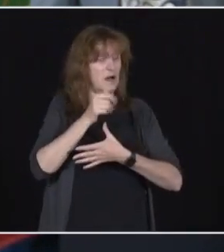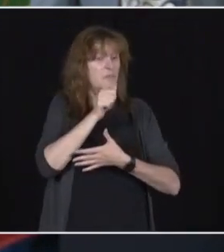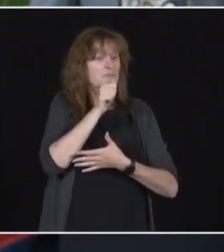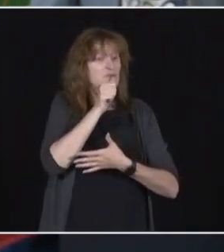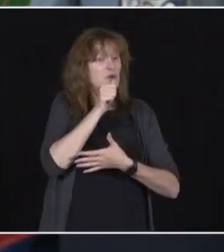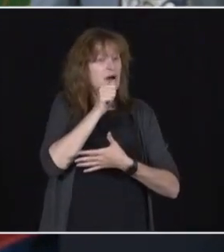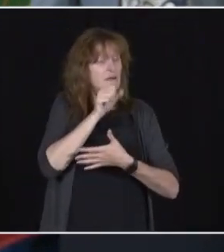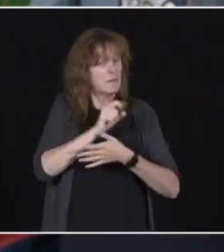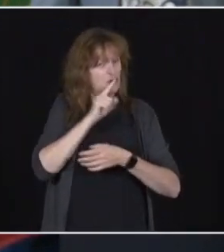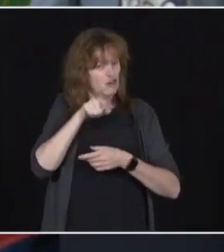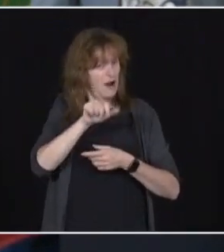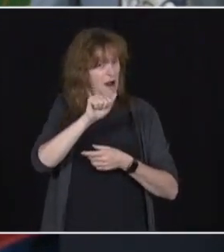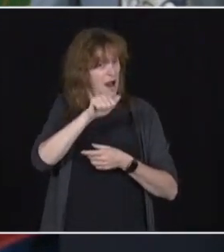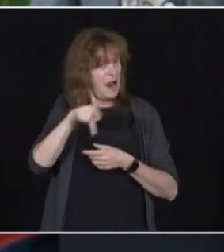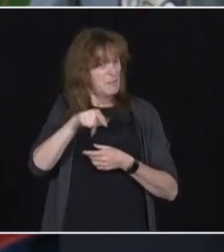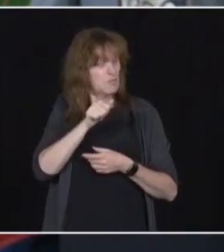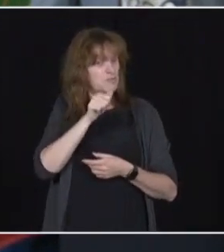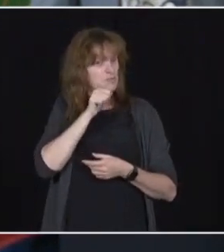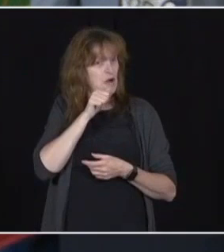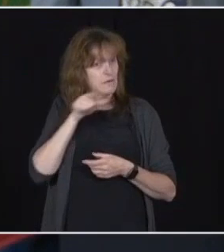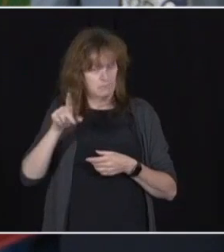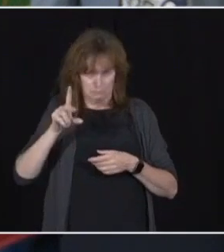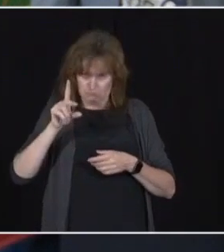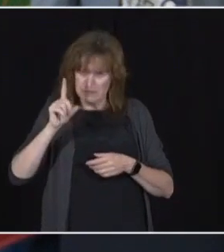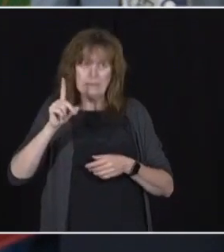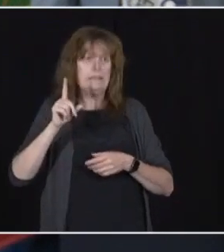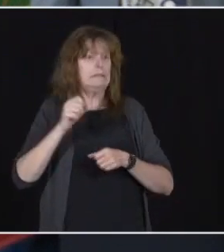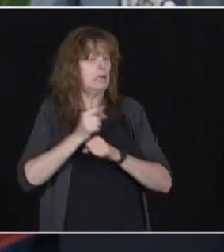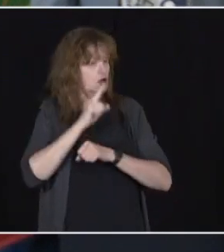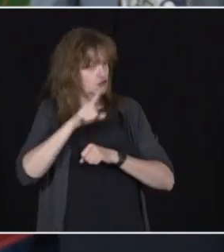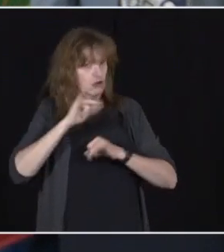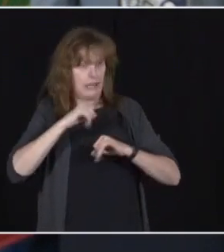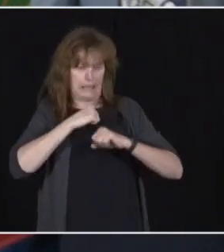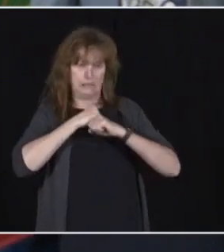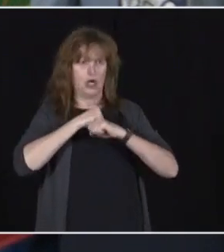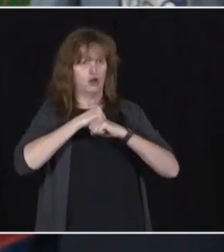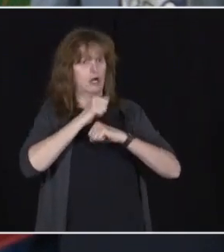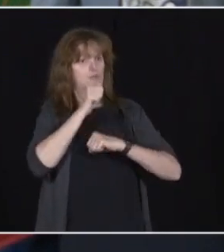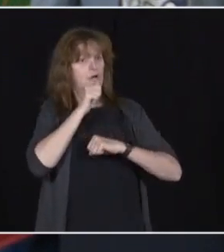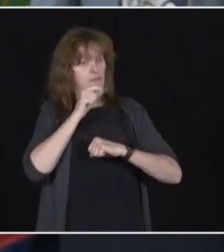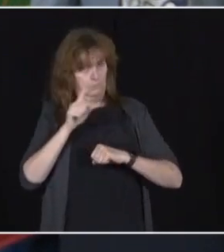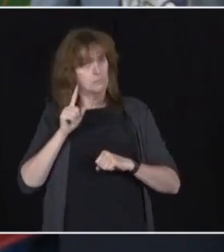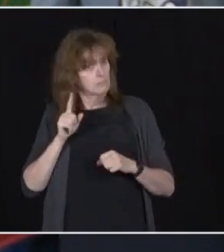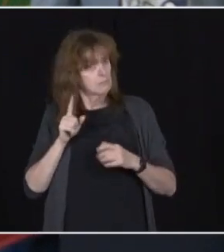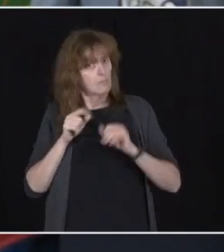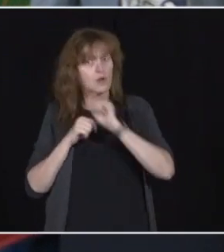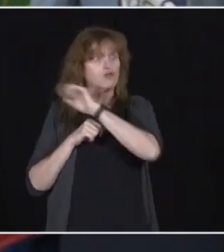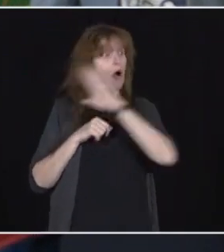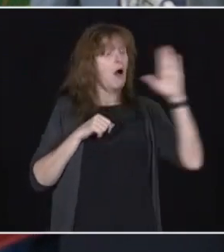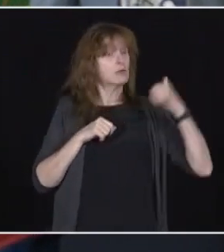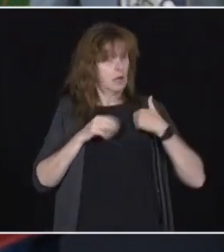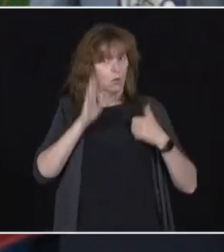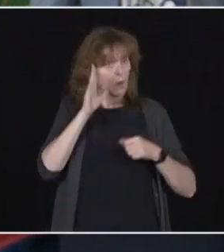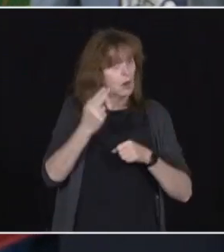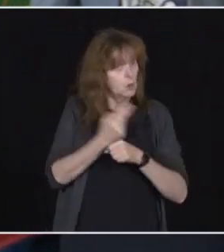They nailed that. And it is going to be an app that everyone in Canada is using.